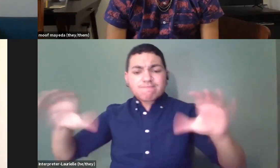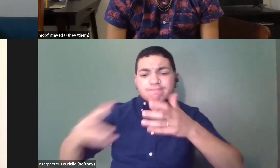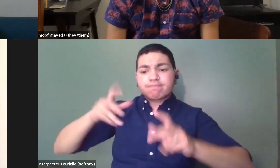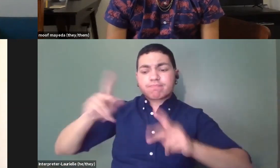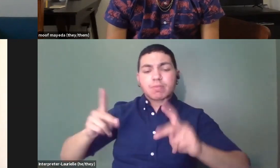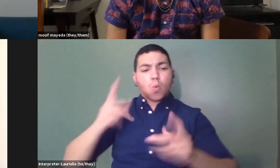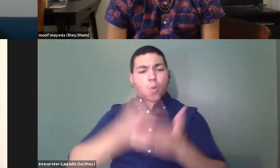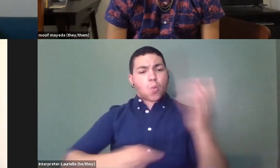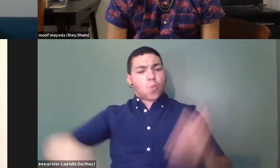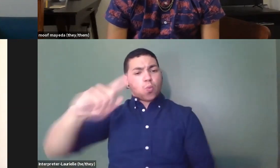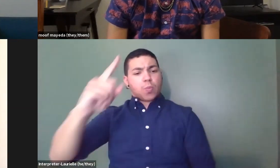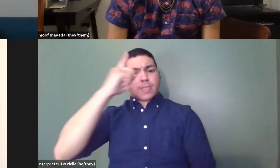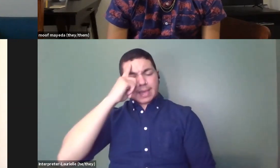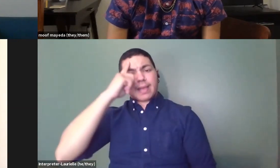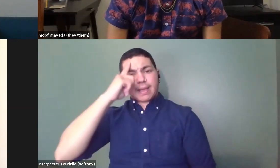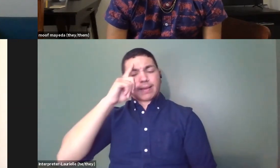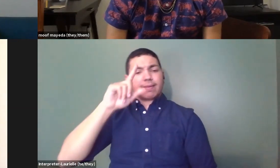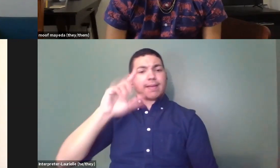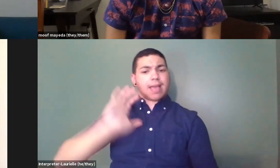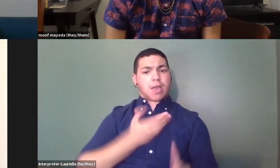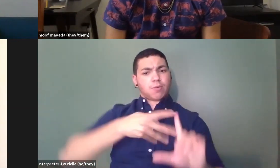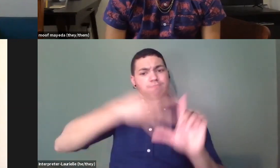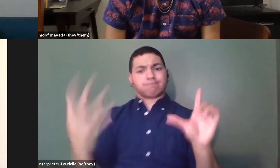transgender people, helping trans people move into, you